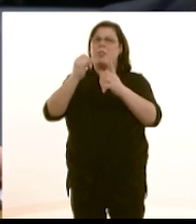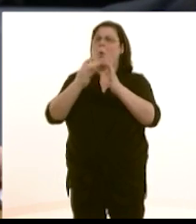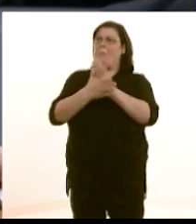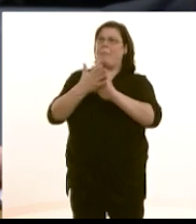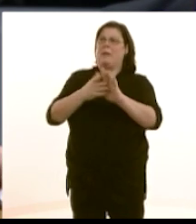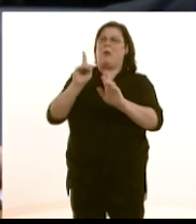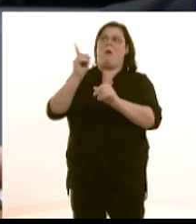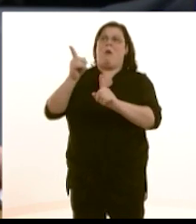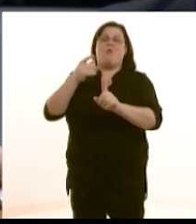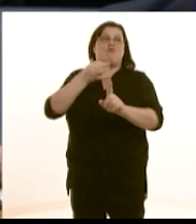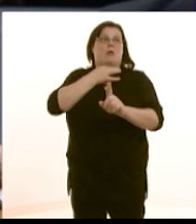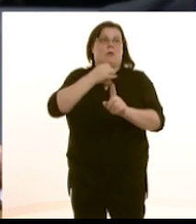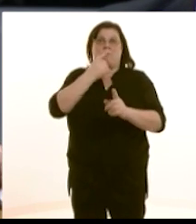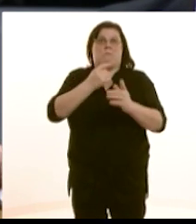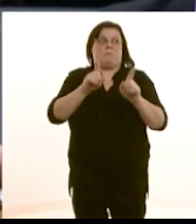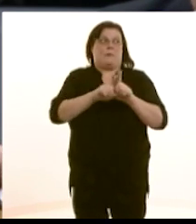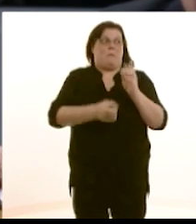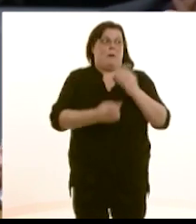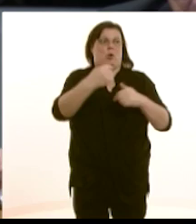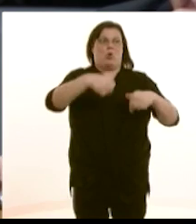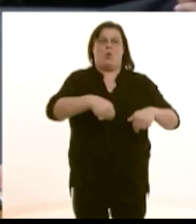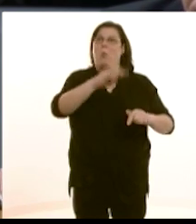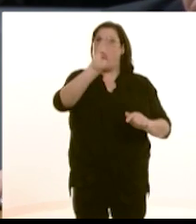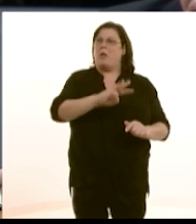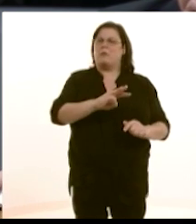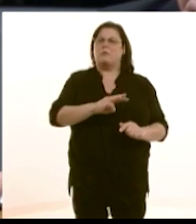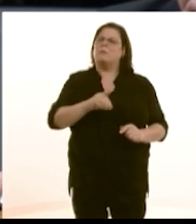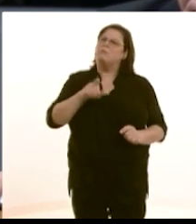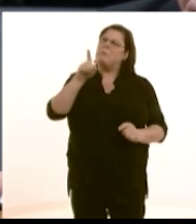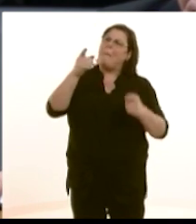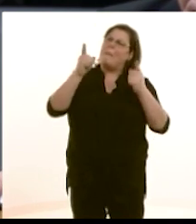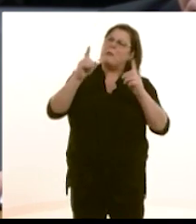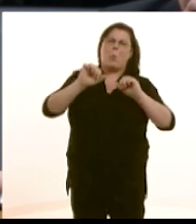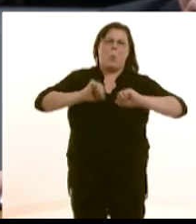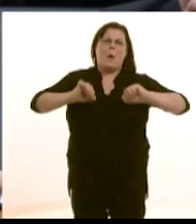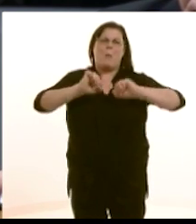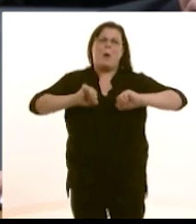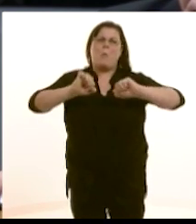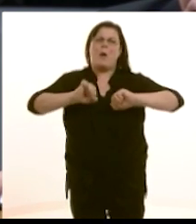would be next. Why did the Minister wait until the job losses had been announced before writing